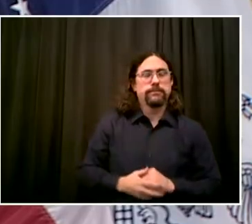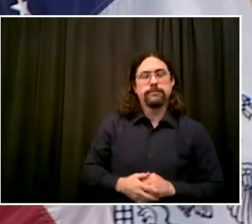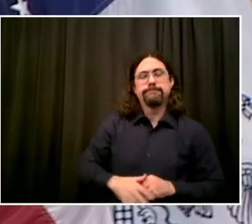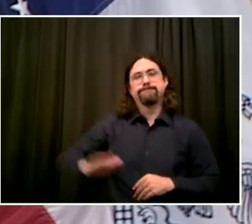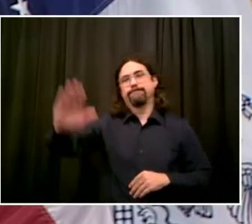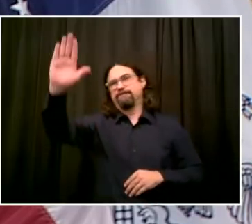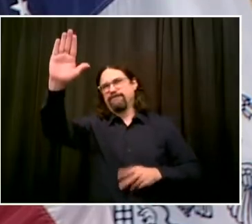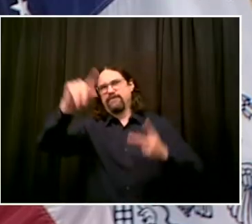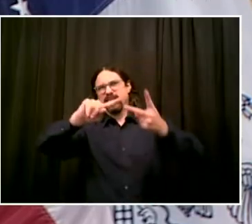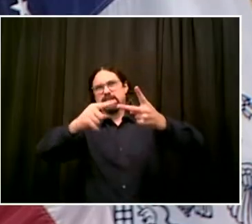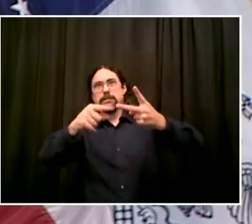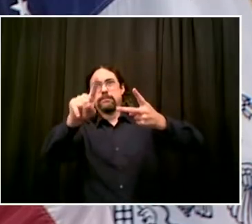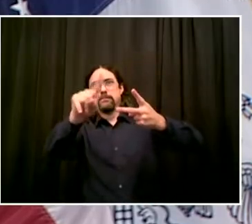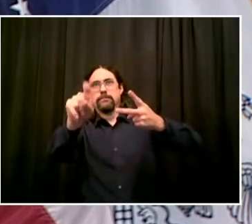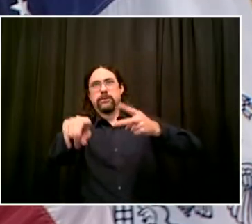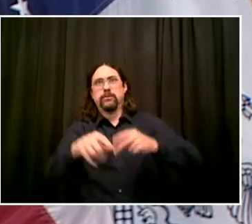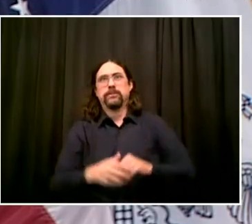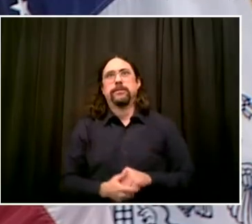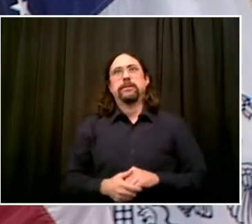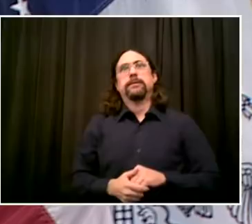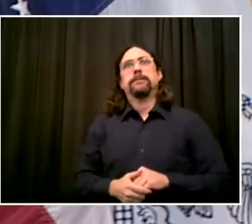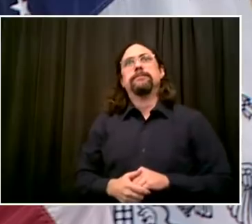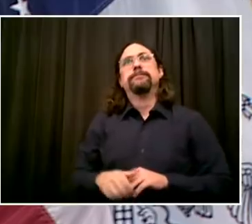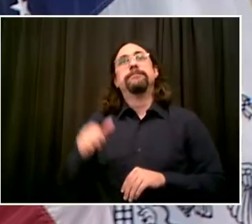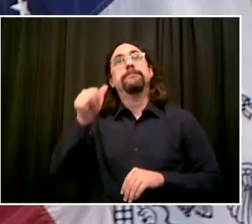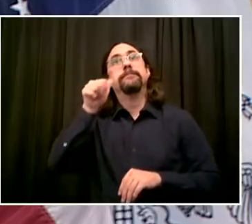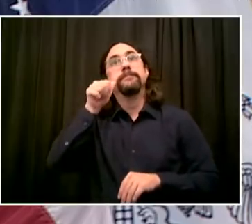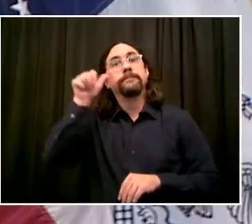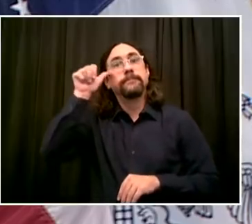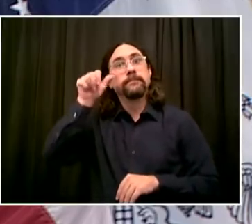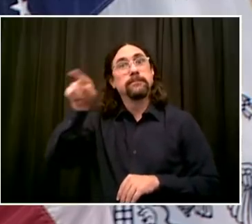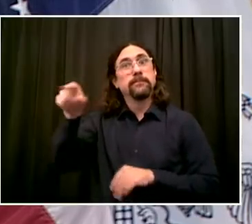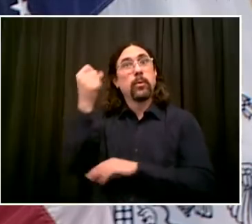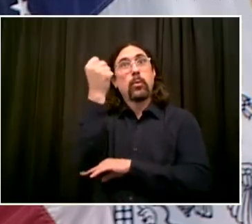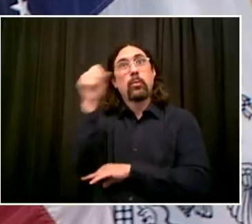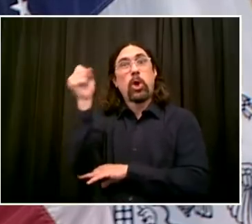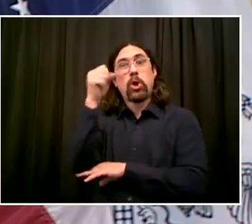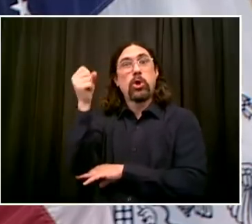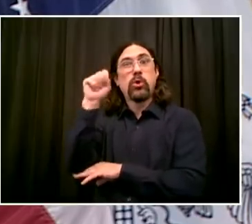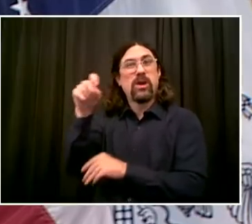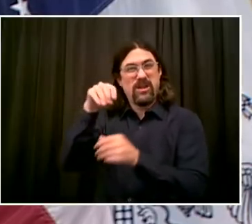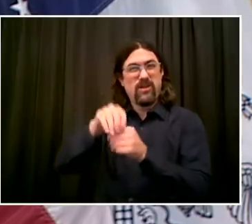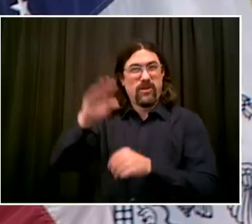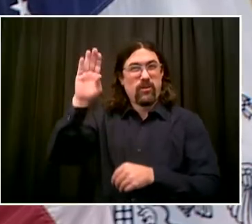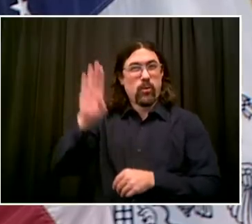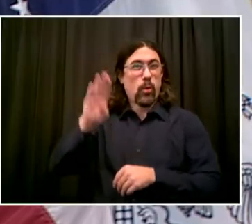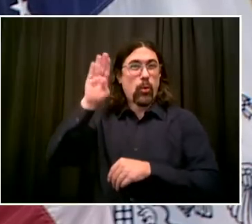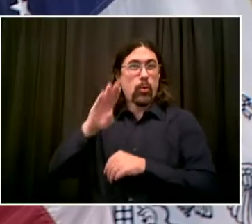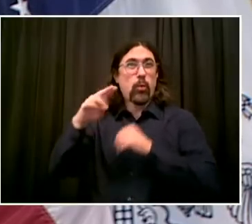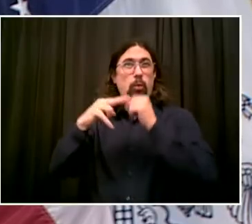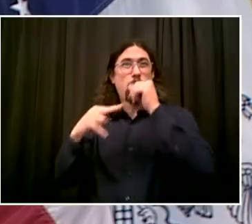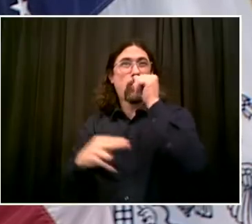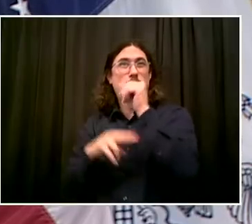A QUICK FOLLOW-UP FOR MY COLLEAGUES. THE MARCH ACROSS THE BROOKLYN IBRDGE YESTERDAY, IT